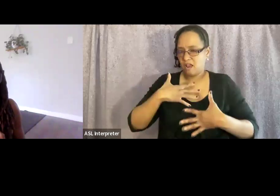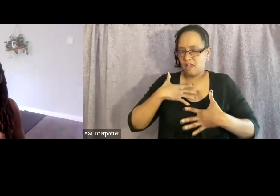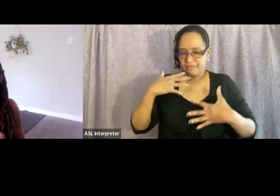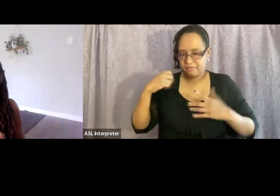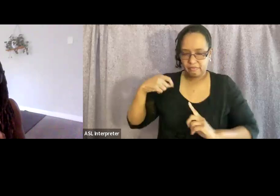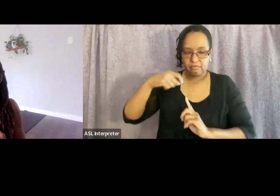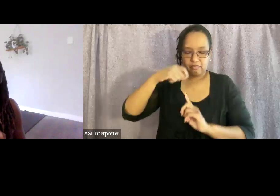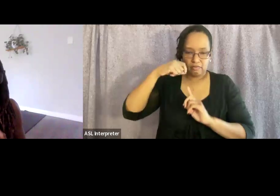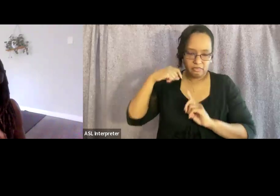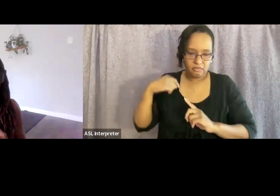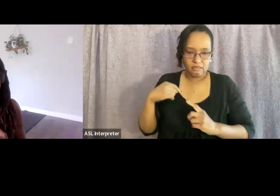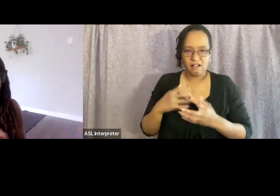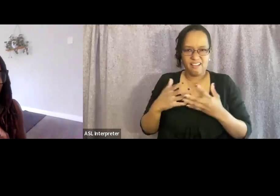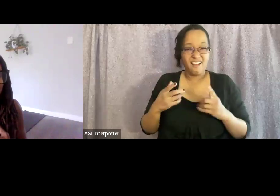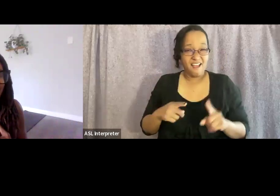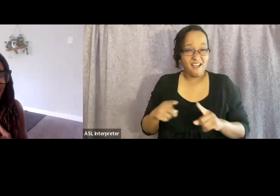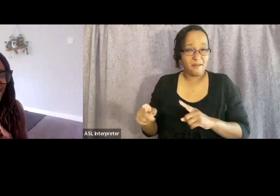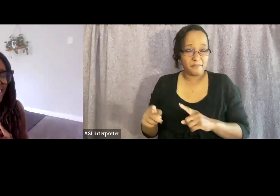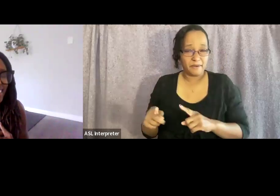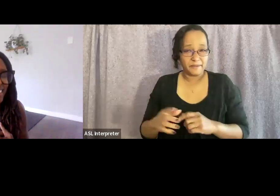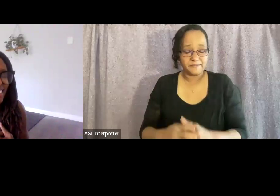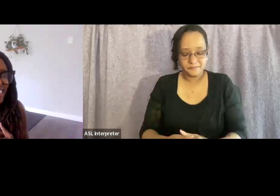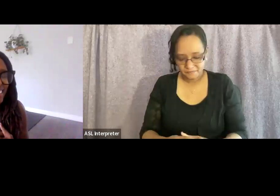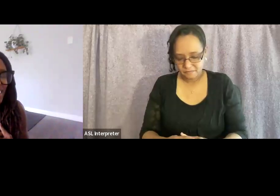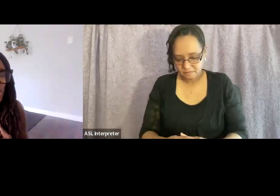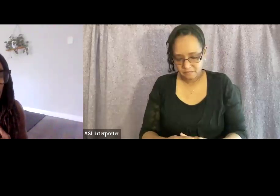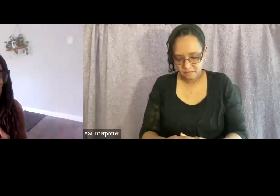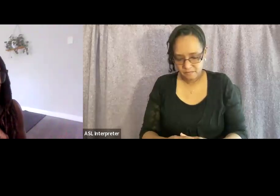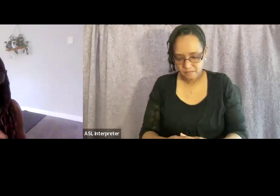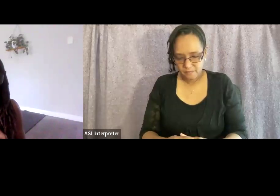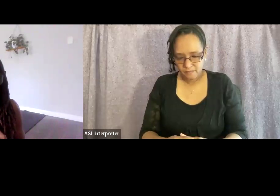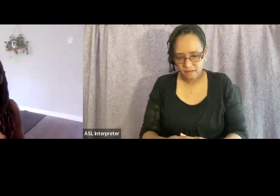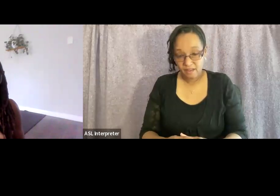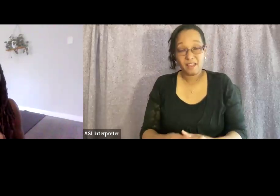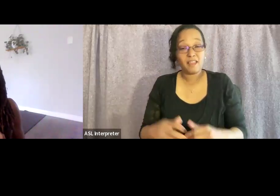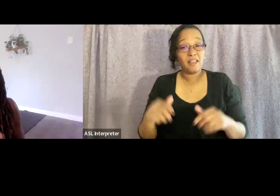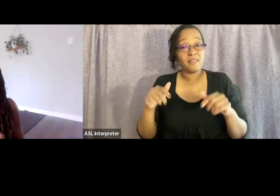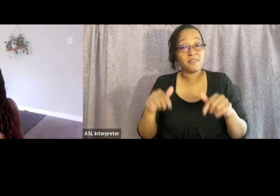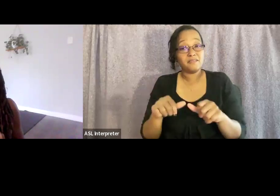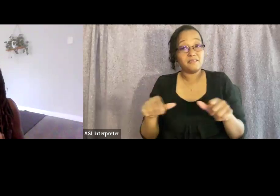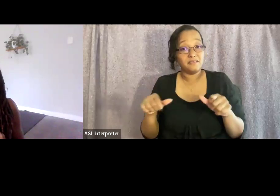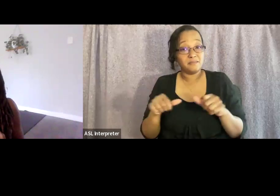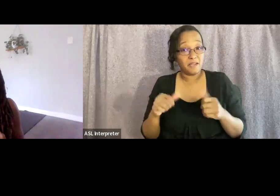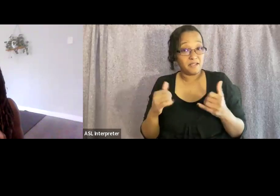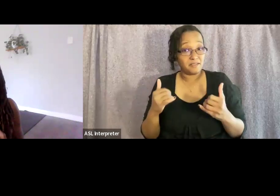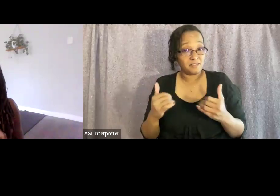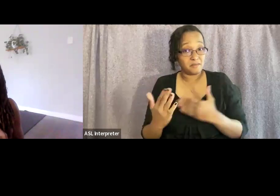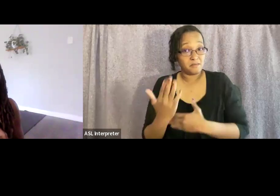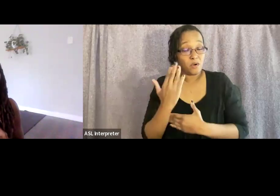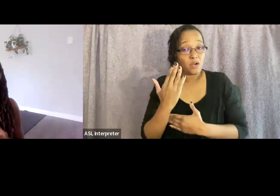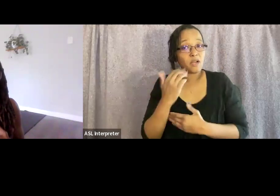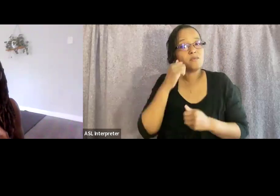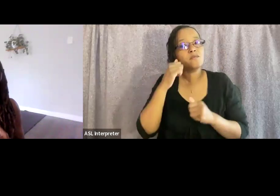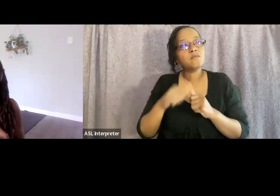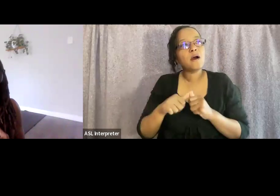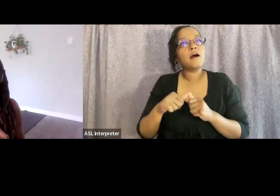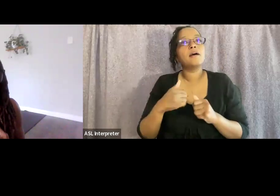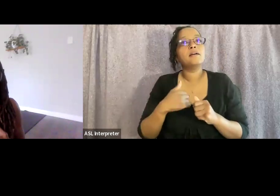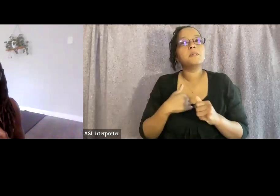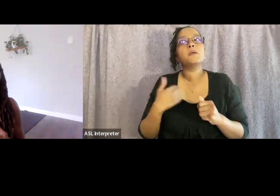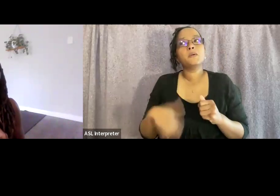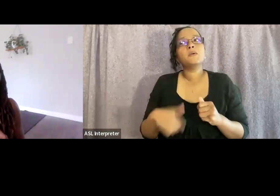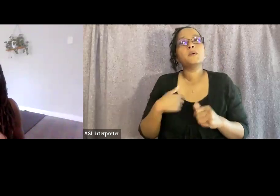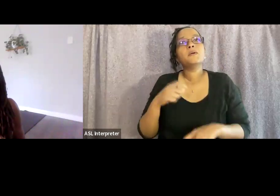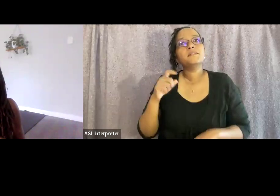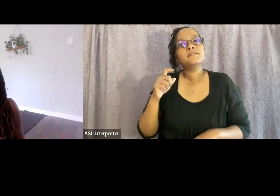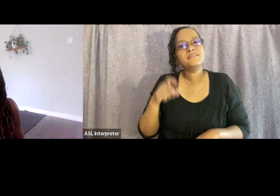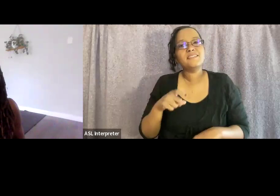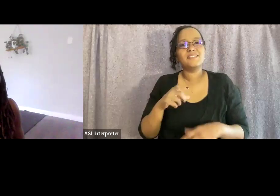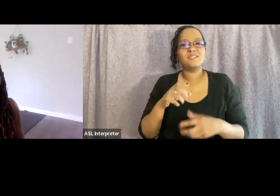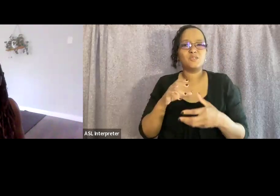And this space this morning is a reminder of how needed community and care is.